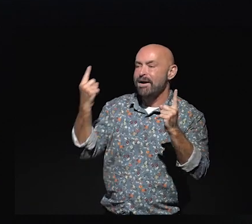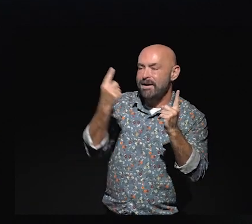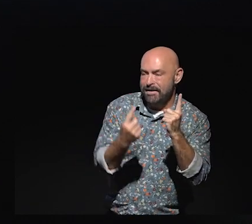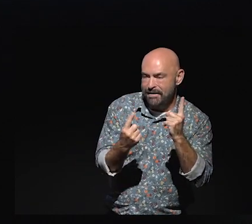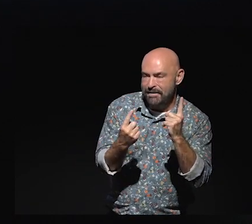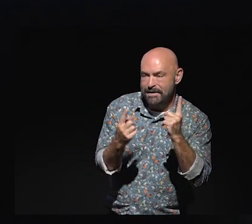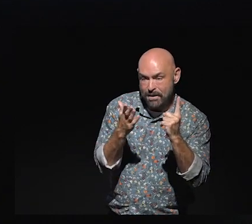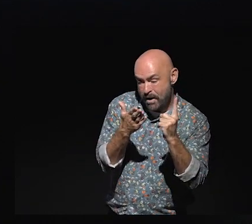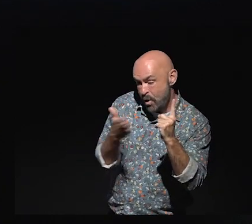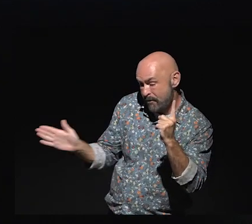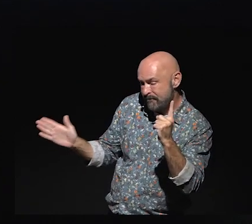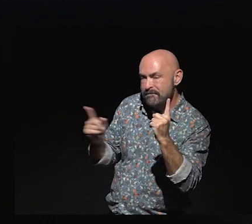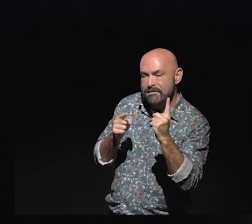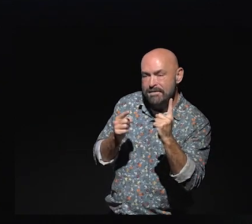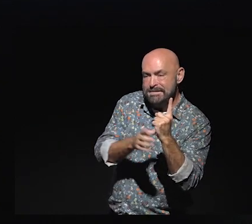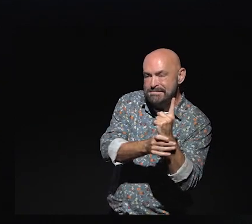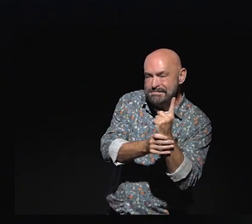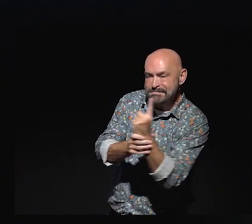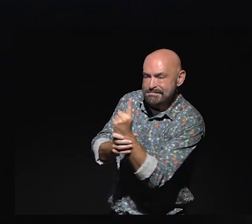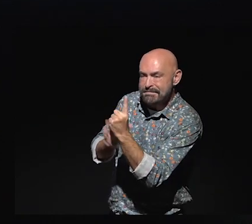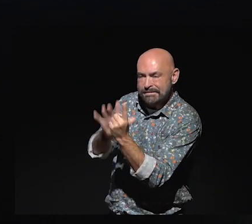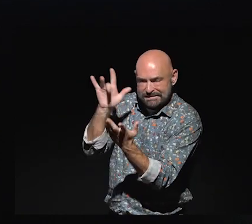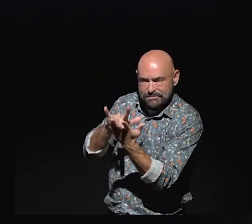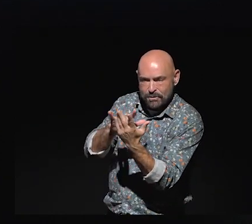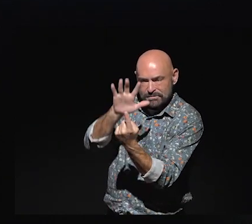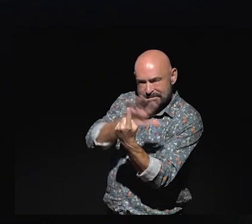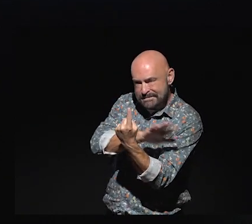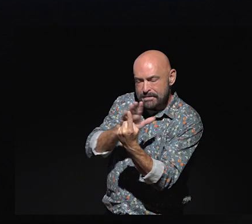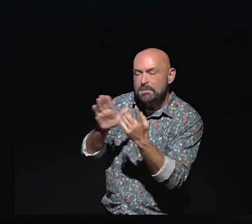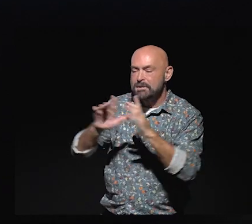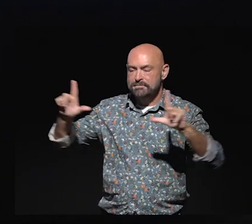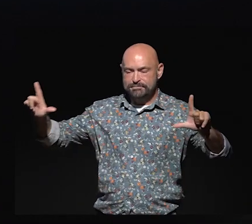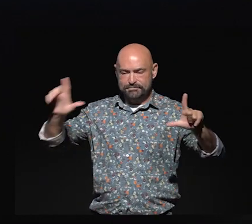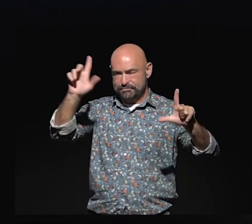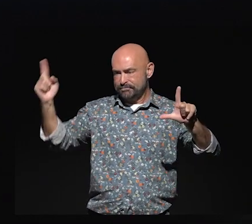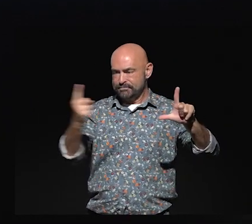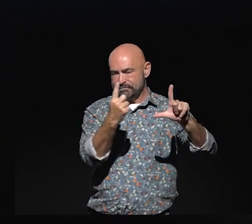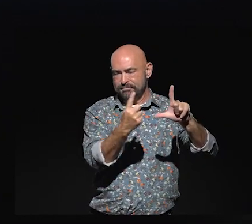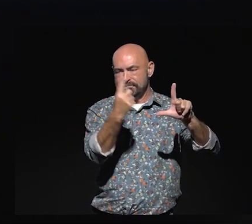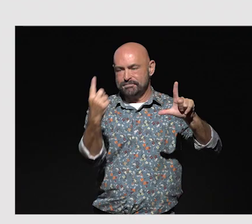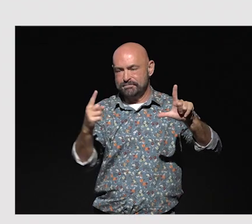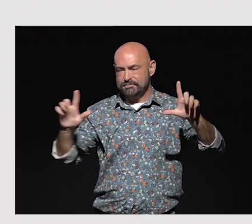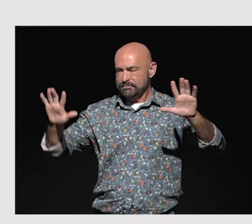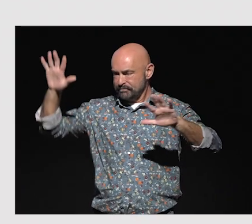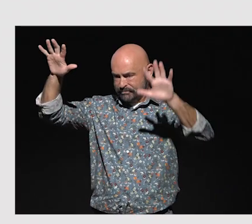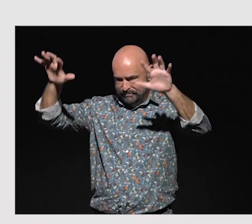Now, the daughter is gone, so she's moved dead center, opening up space to both right and left.